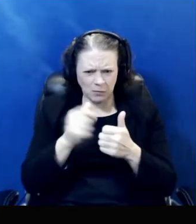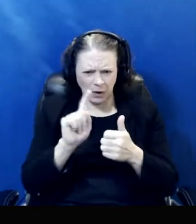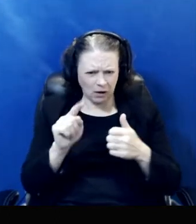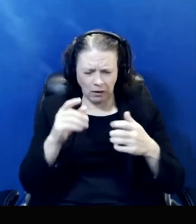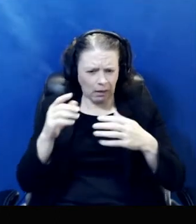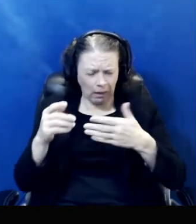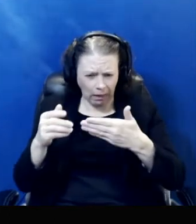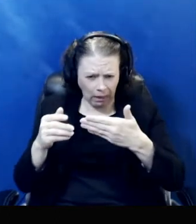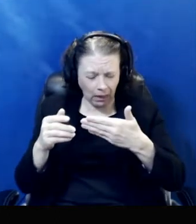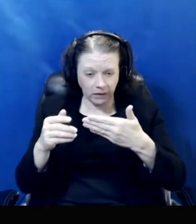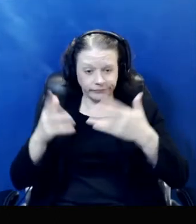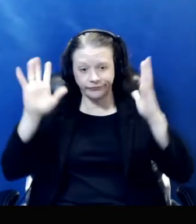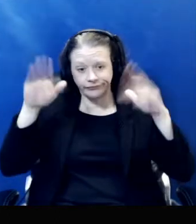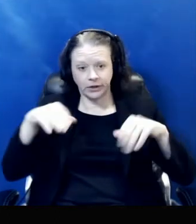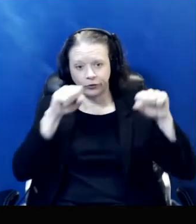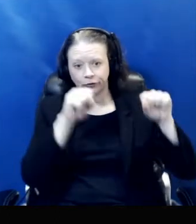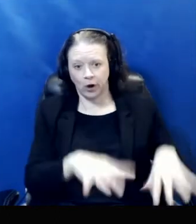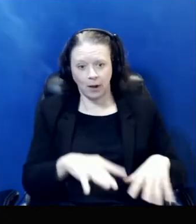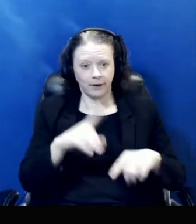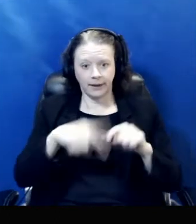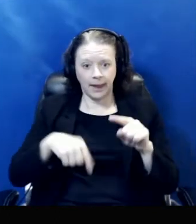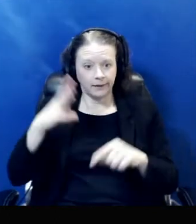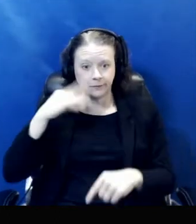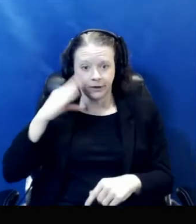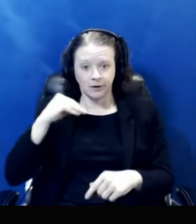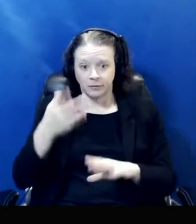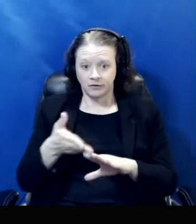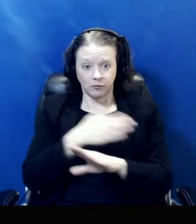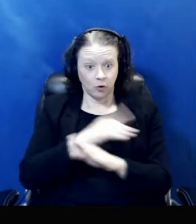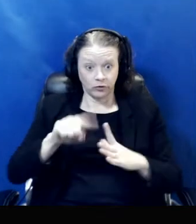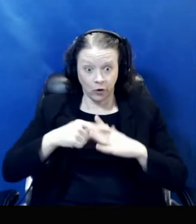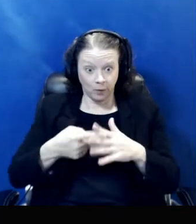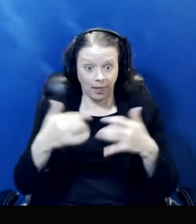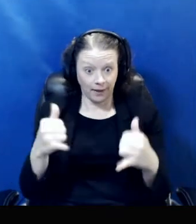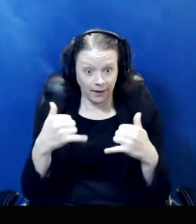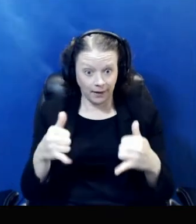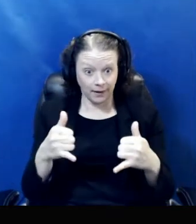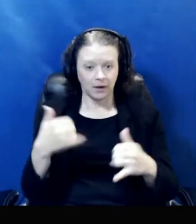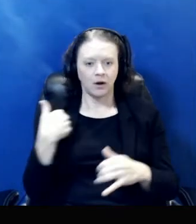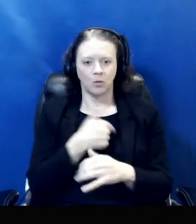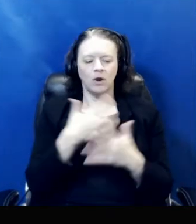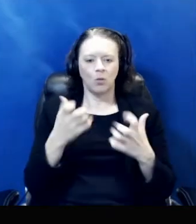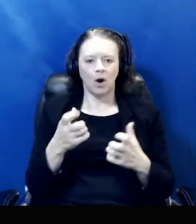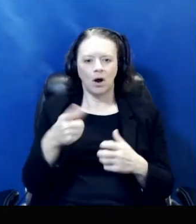that player, before it even starts, and we want these takeaways to be clear from the get go.